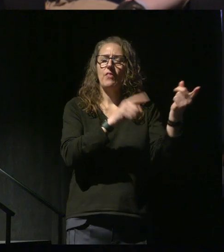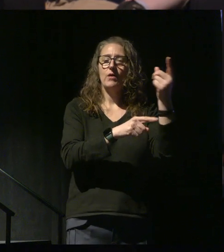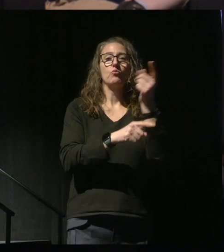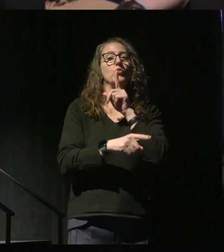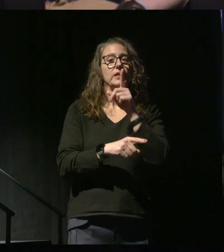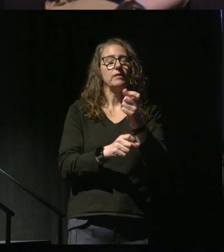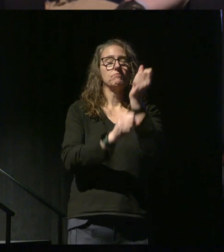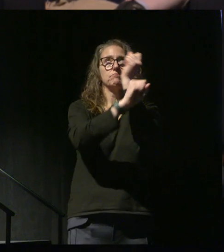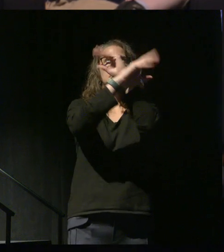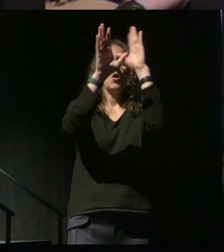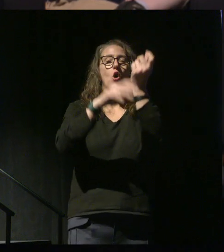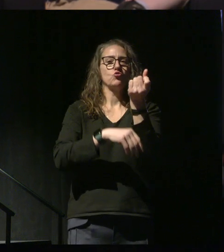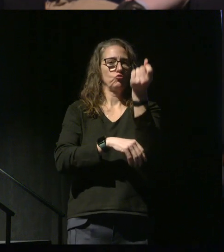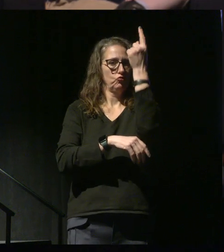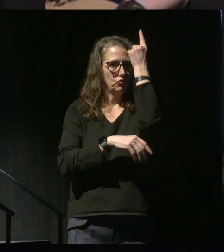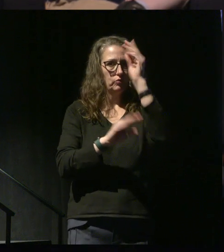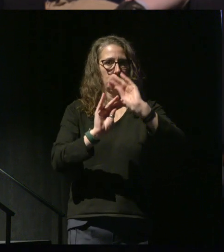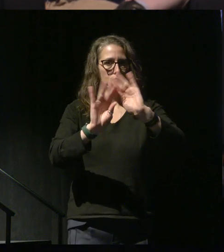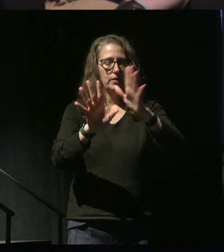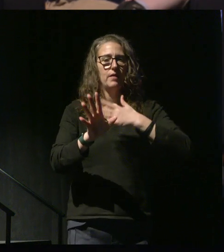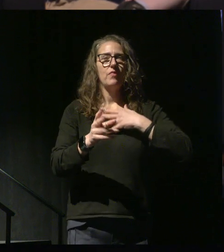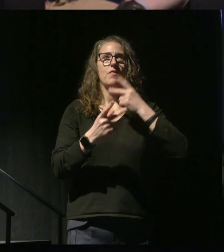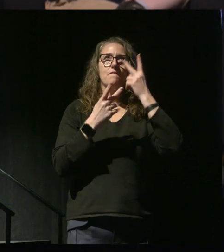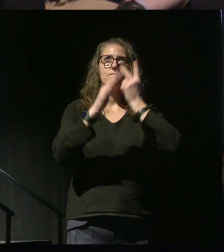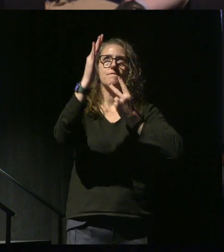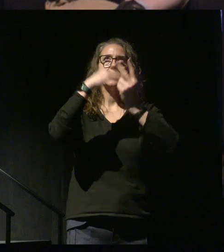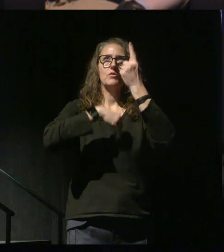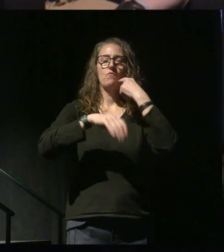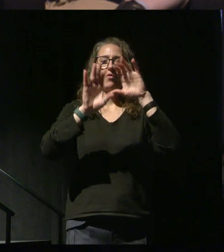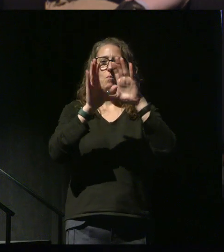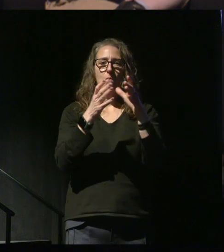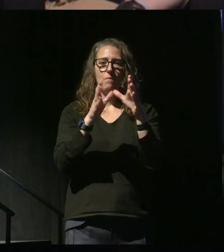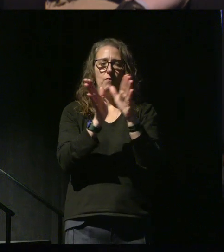And they did encourage me to be bold with it. Like, I was nervous about the amount of sex work content